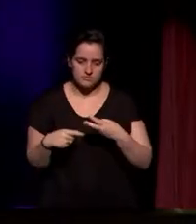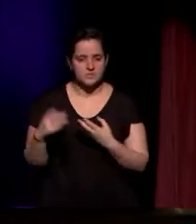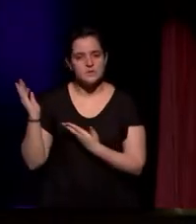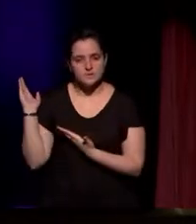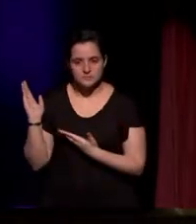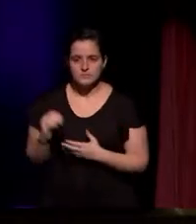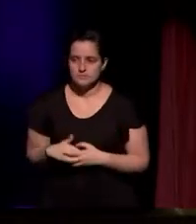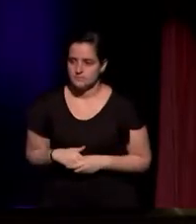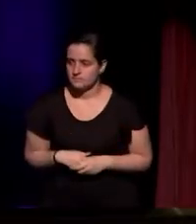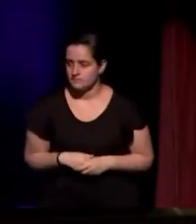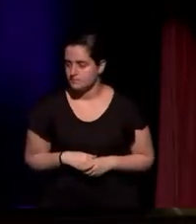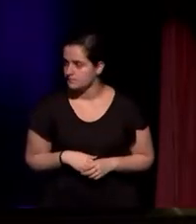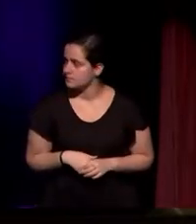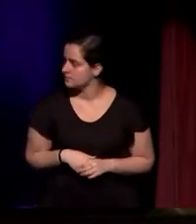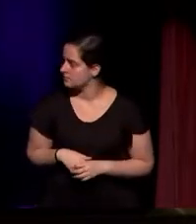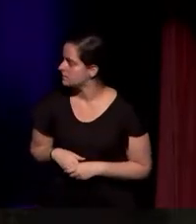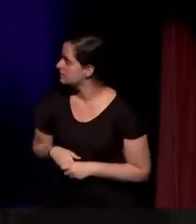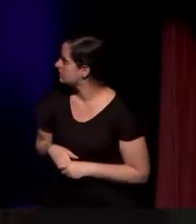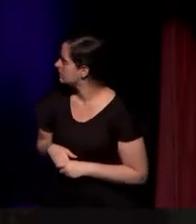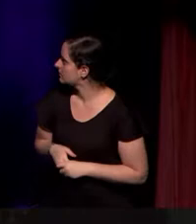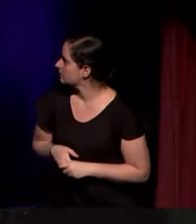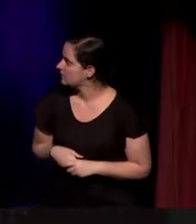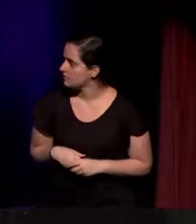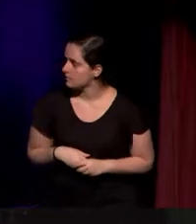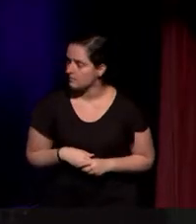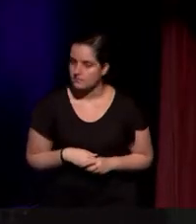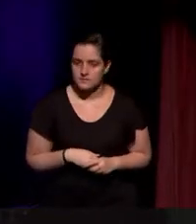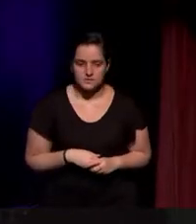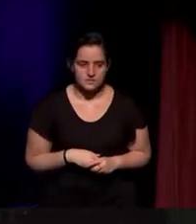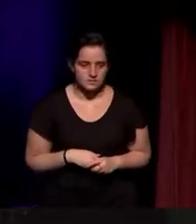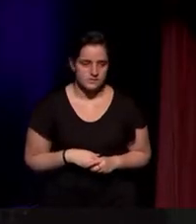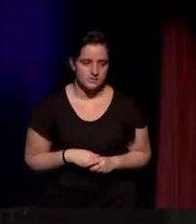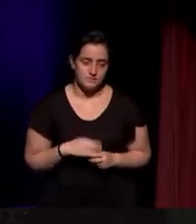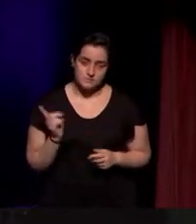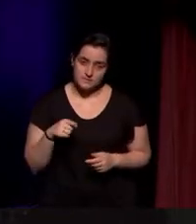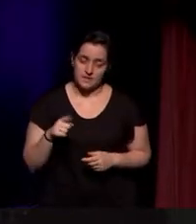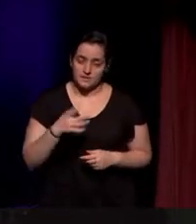of Independent Mozambique, people who were in Zambia and in Zimbabwe,